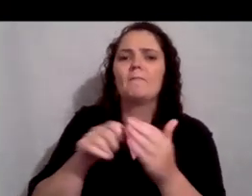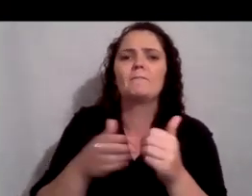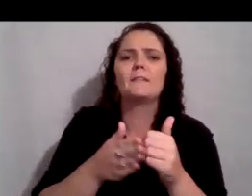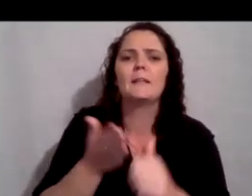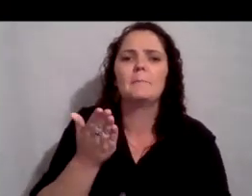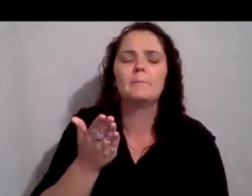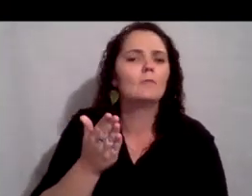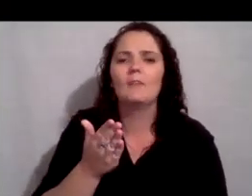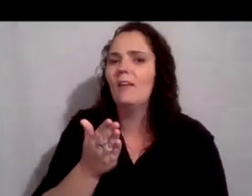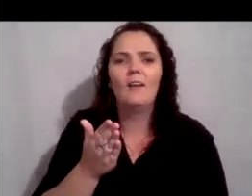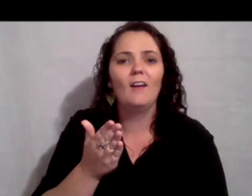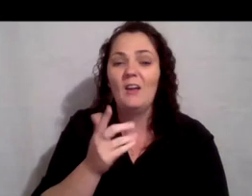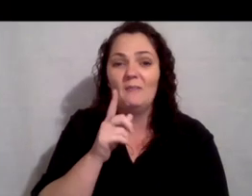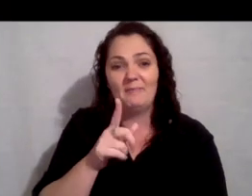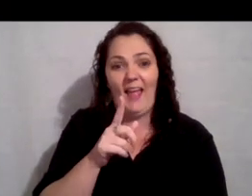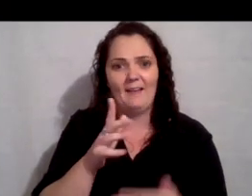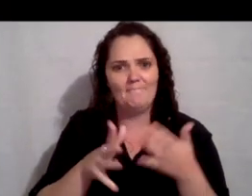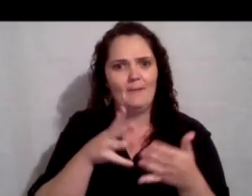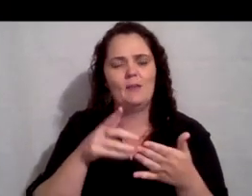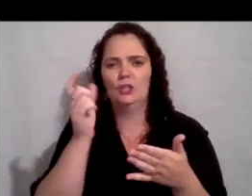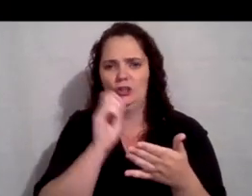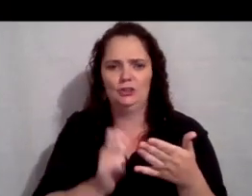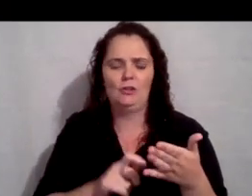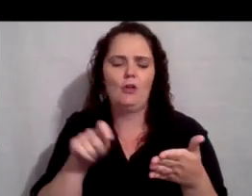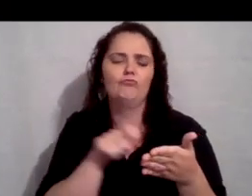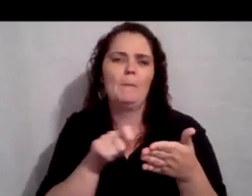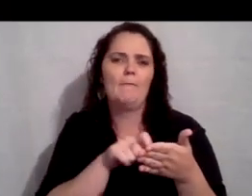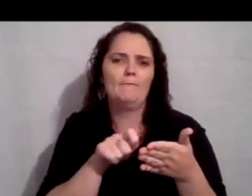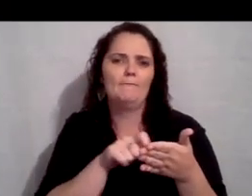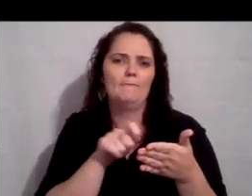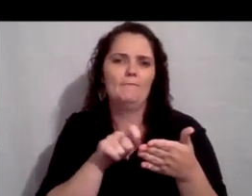it by erasing and redrawing it – but seeing erasure and washing back and